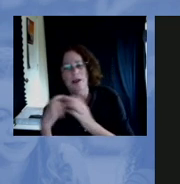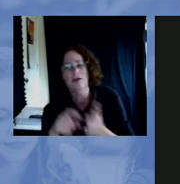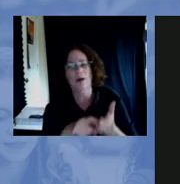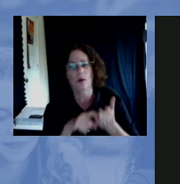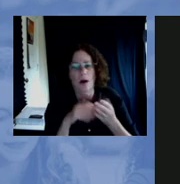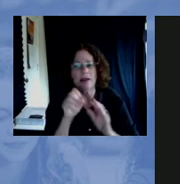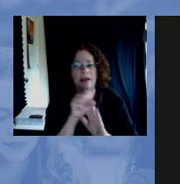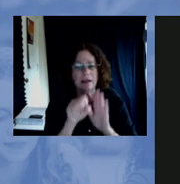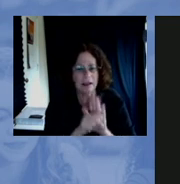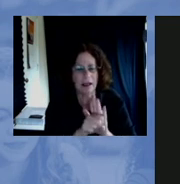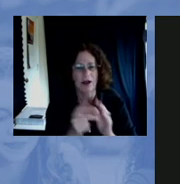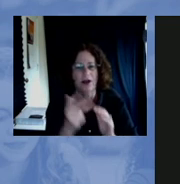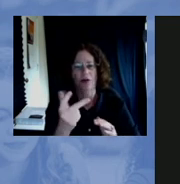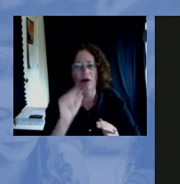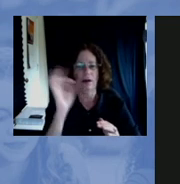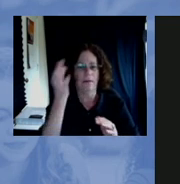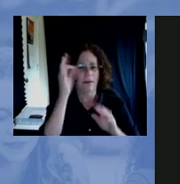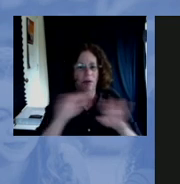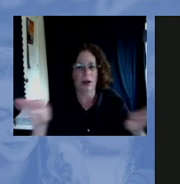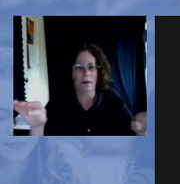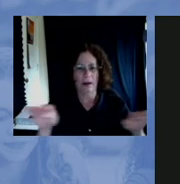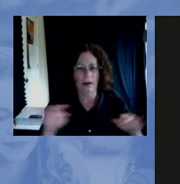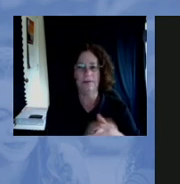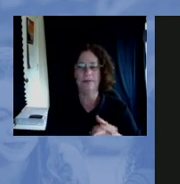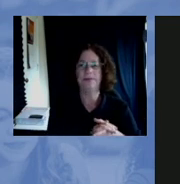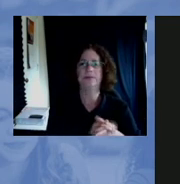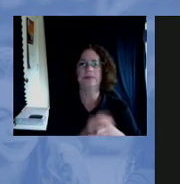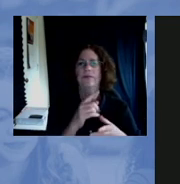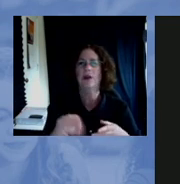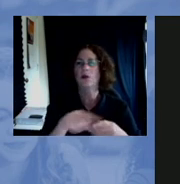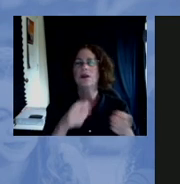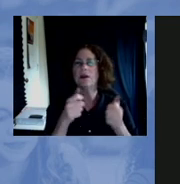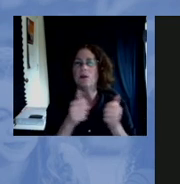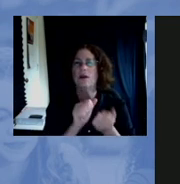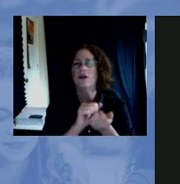FEDERAL LEVEL. YOU DEAL THEN WITH THE SHIFT IN TERMS OF ECONOMIC